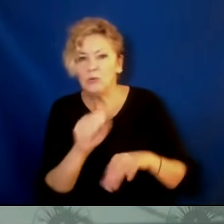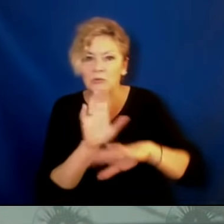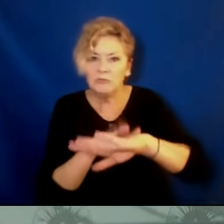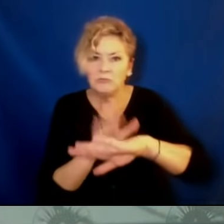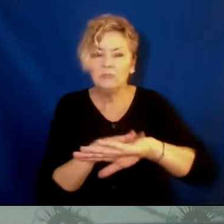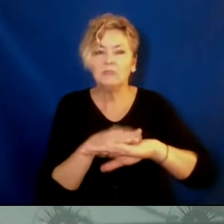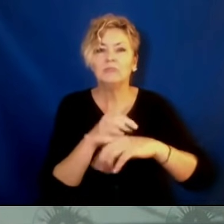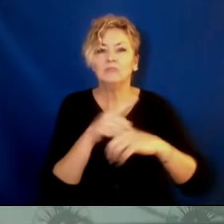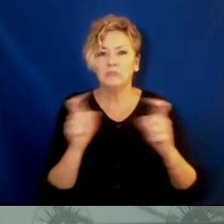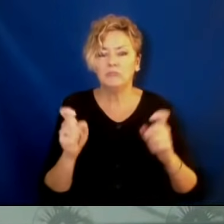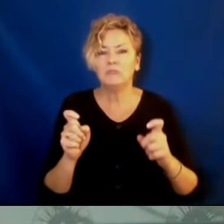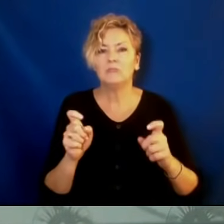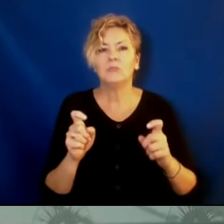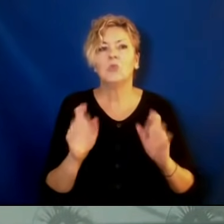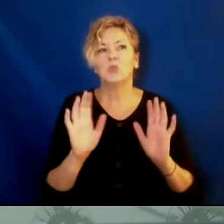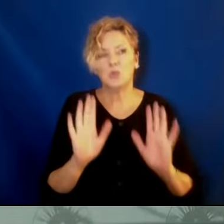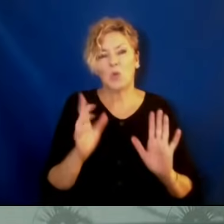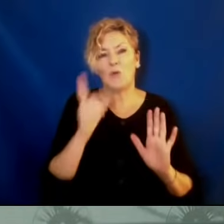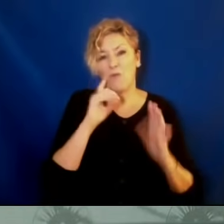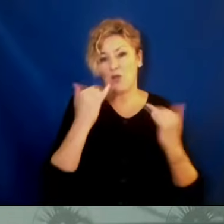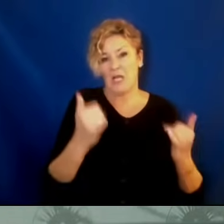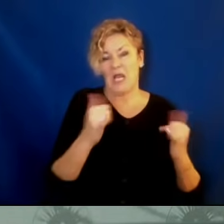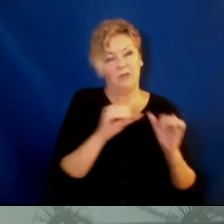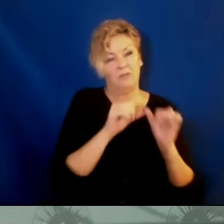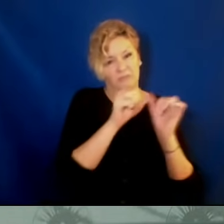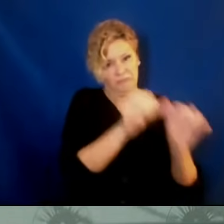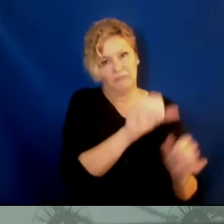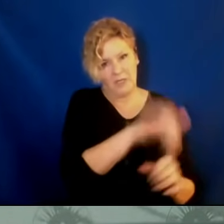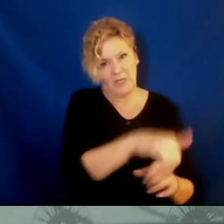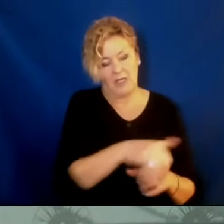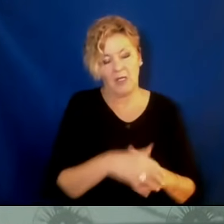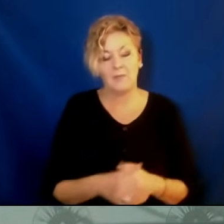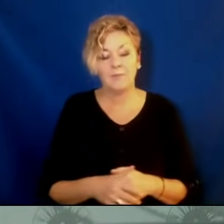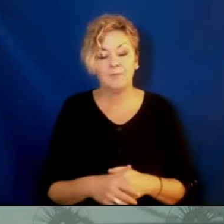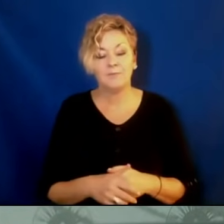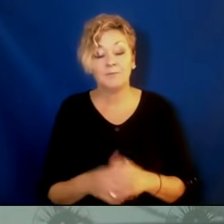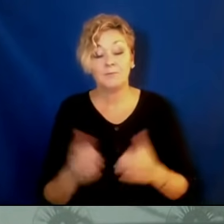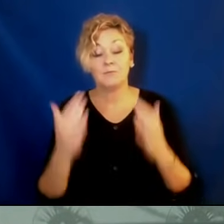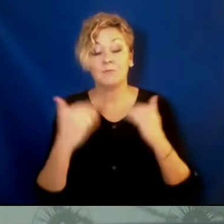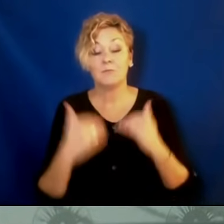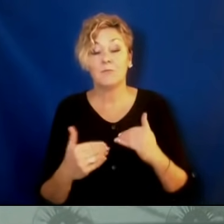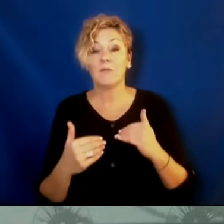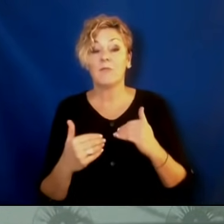follow the advice of the people to do this work and the people in public health do contact